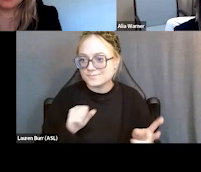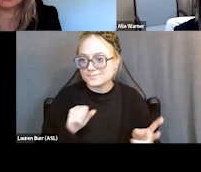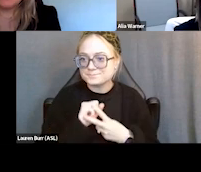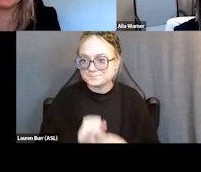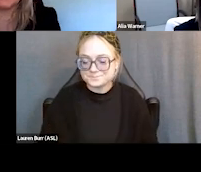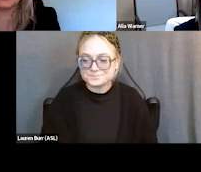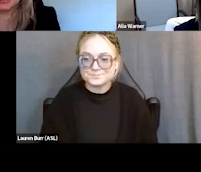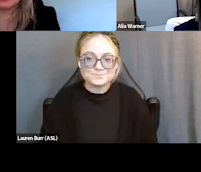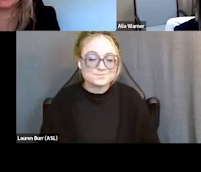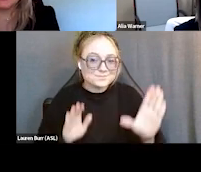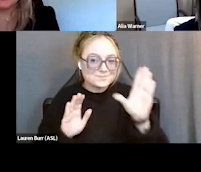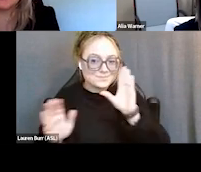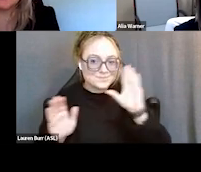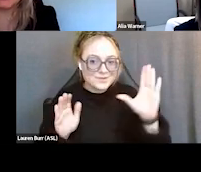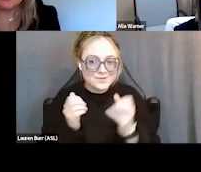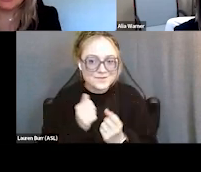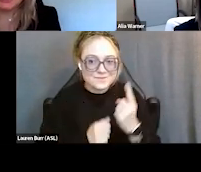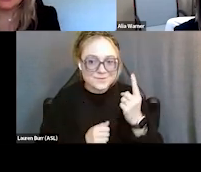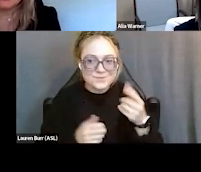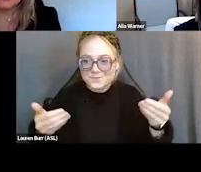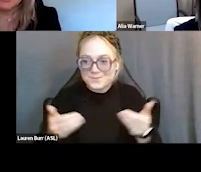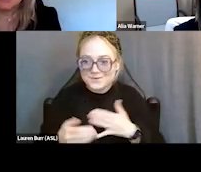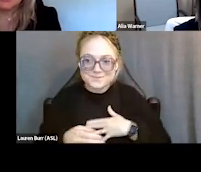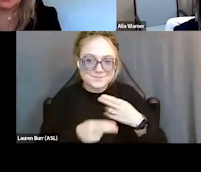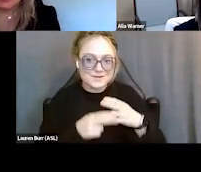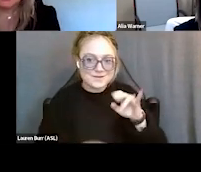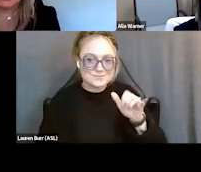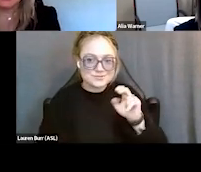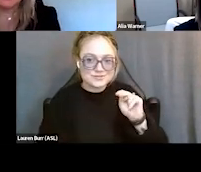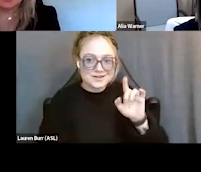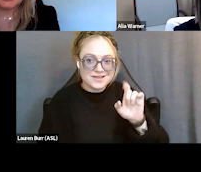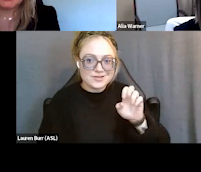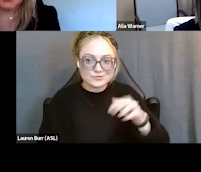Hi, everyone, and welcome. My name is Jen Elder, I'm the director of SAMHSA's